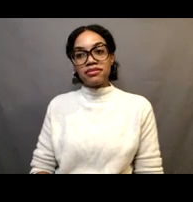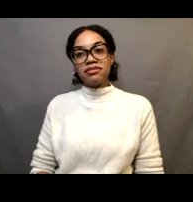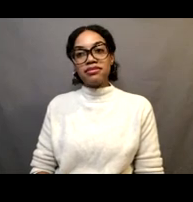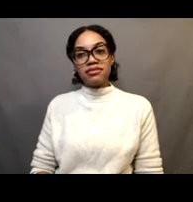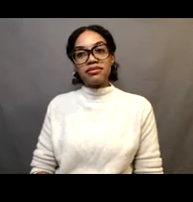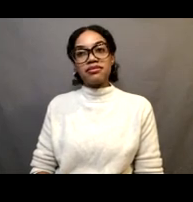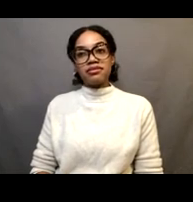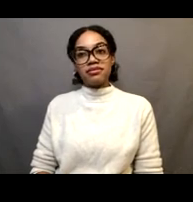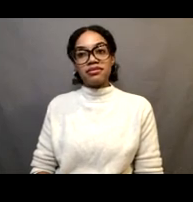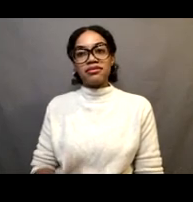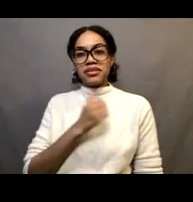sorry,